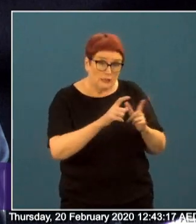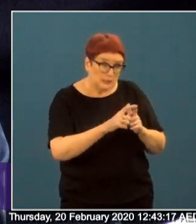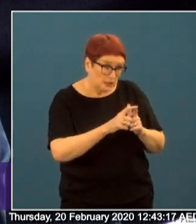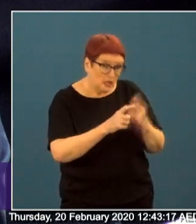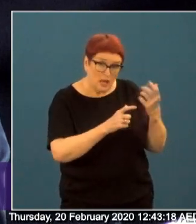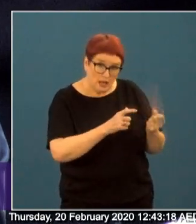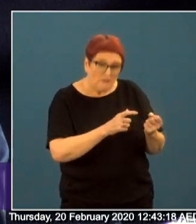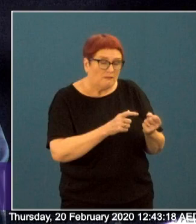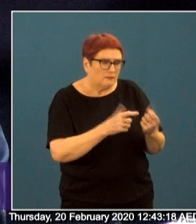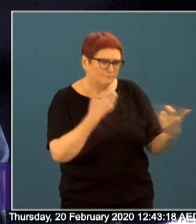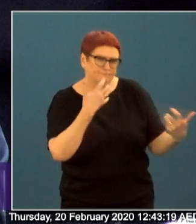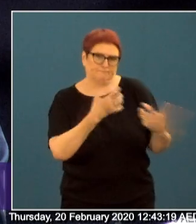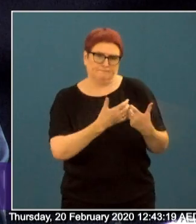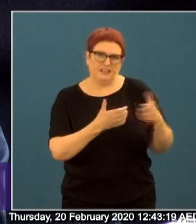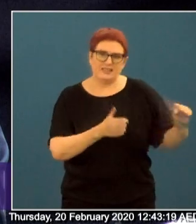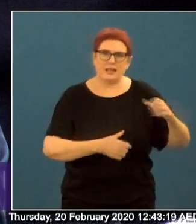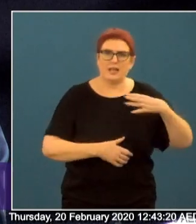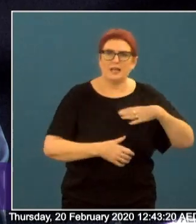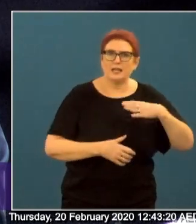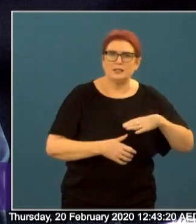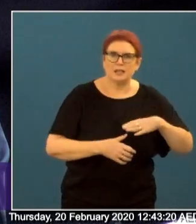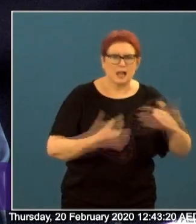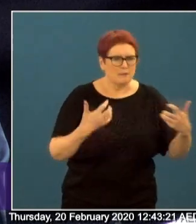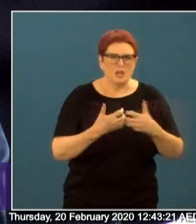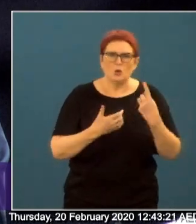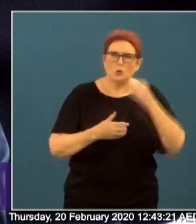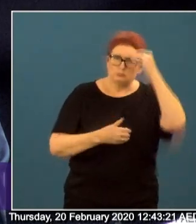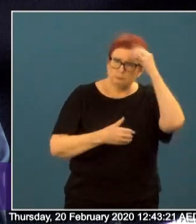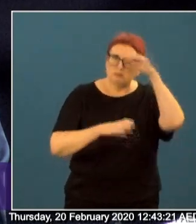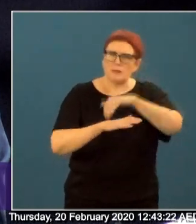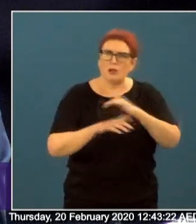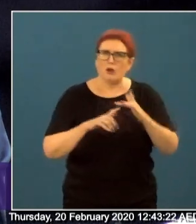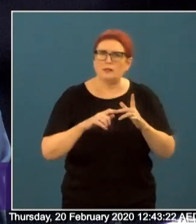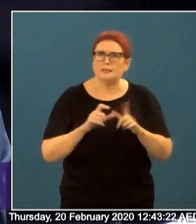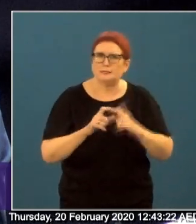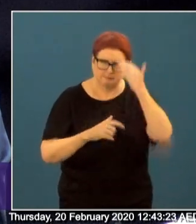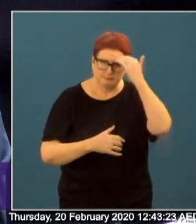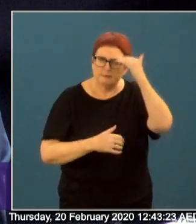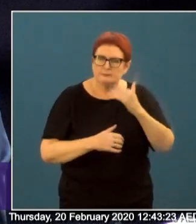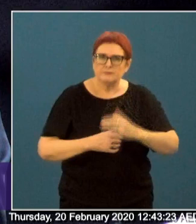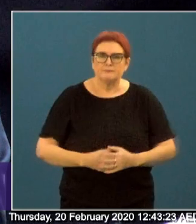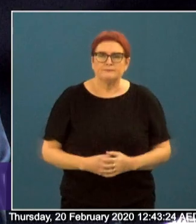But, actually, it's really hard to quickly change the health care system